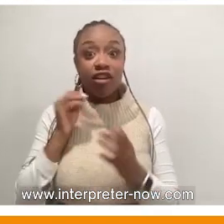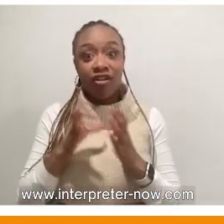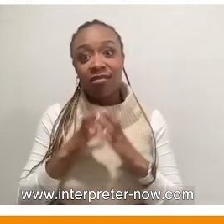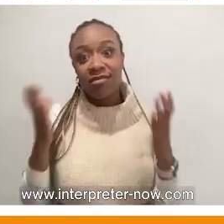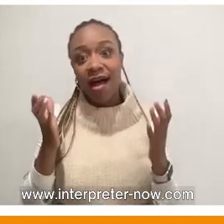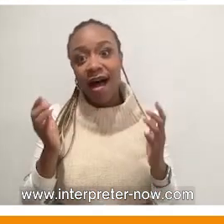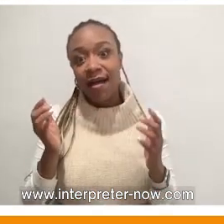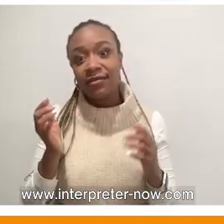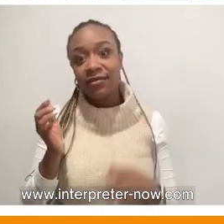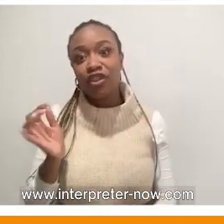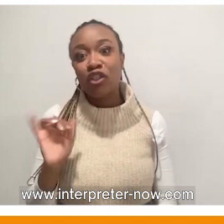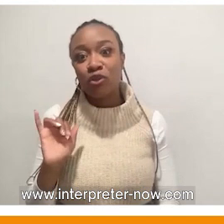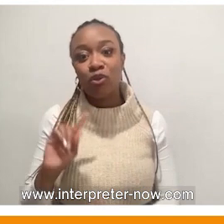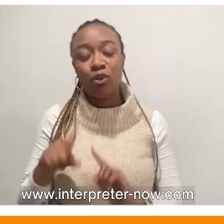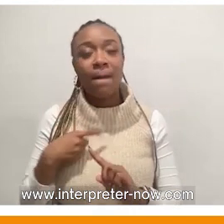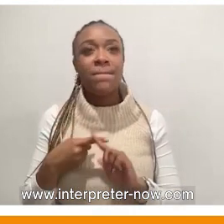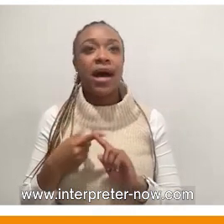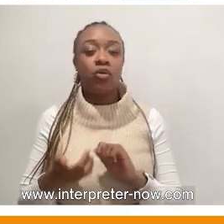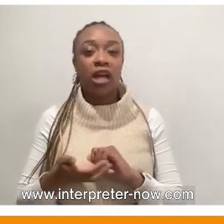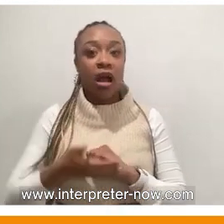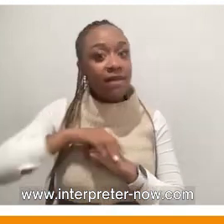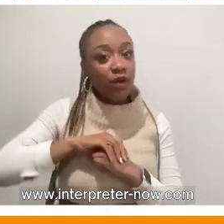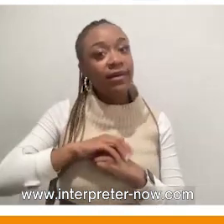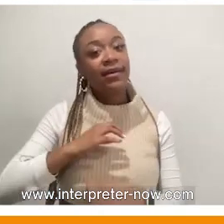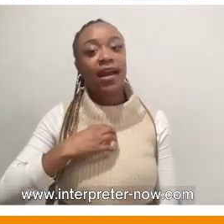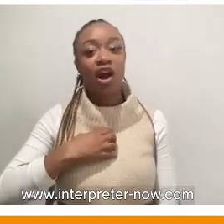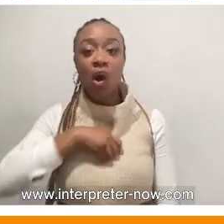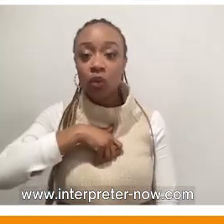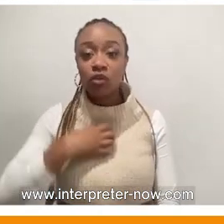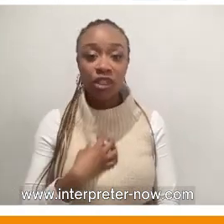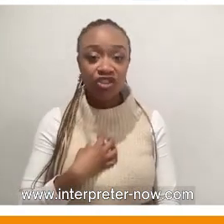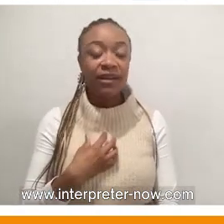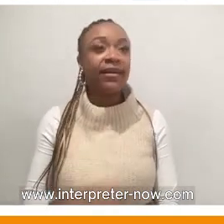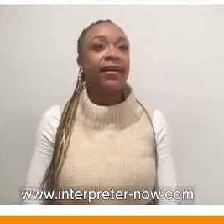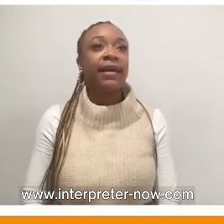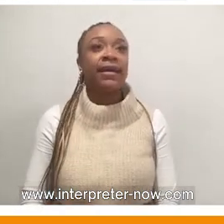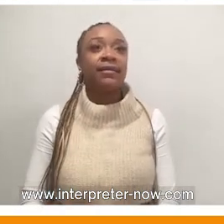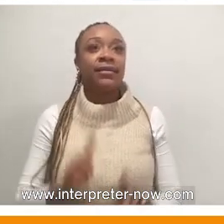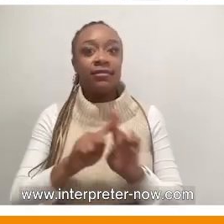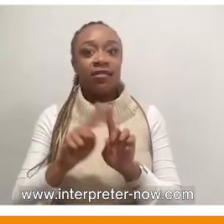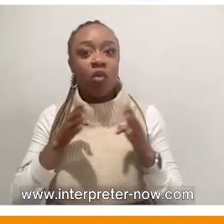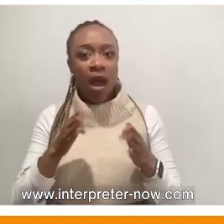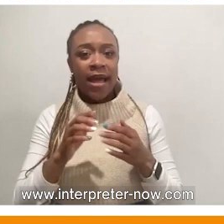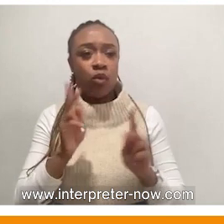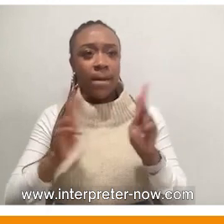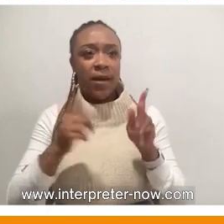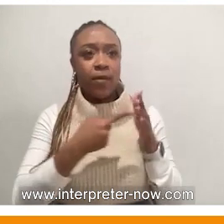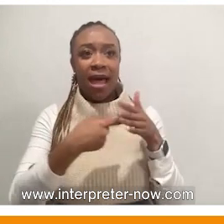I have learned a lot too, about covering and code-switching and different ways that people